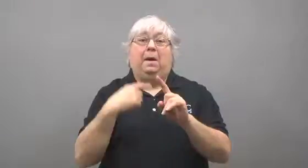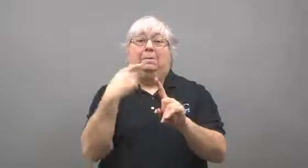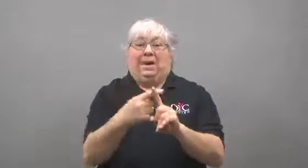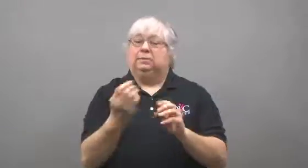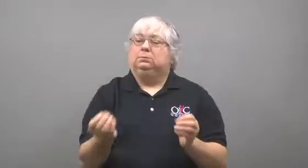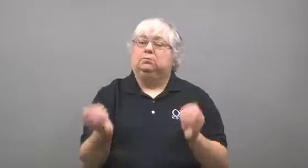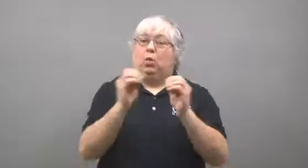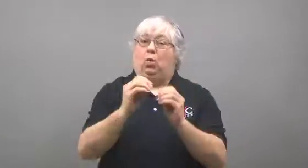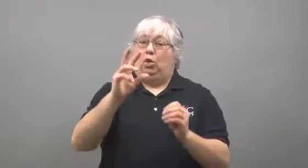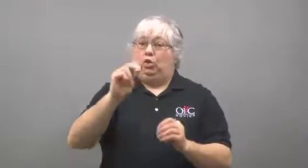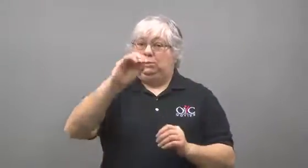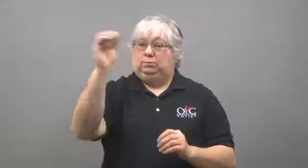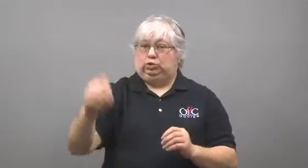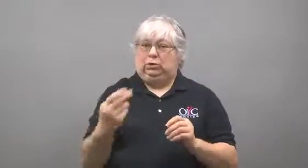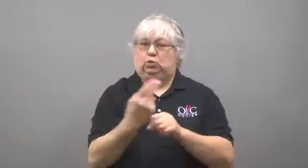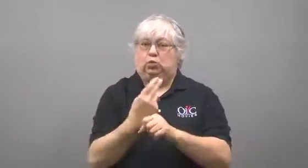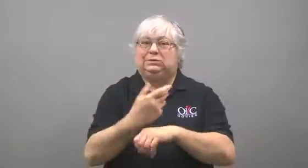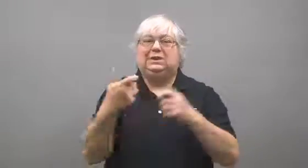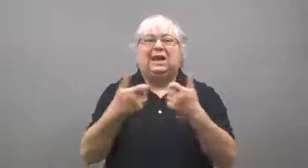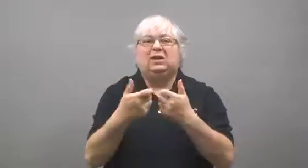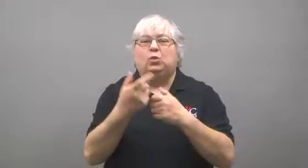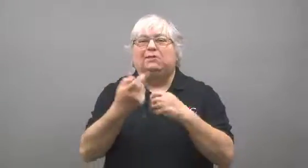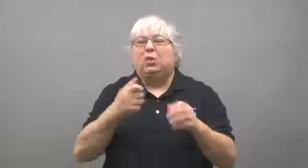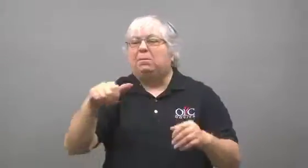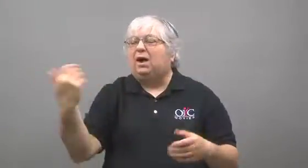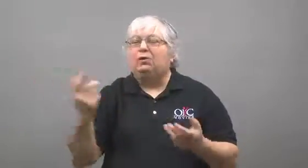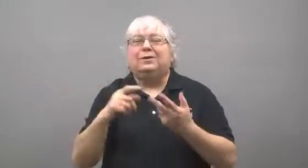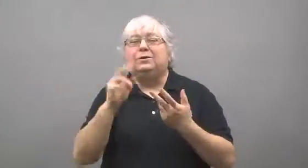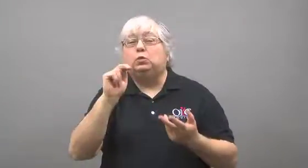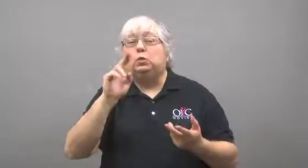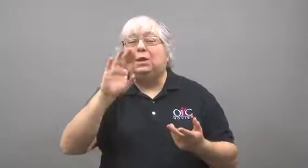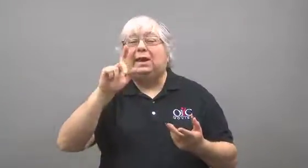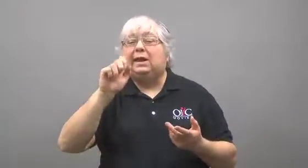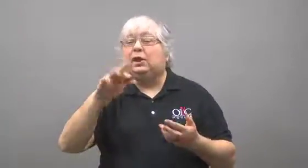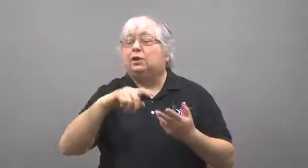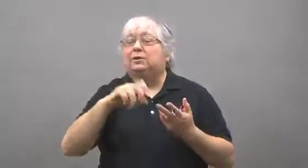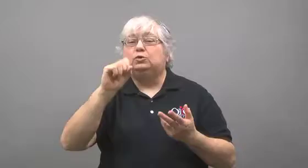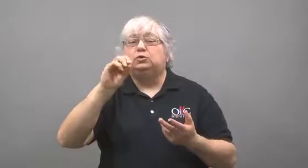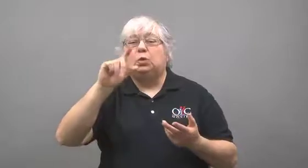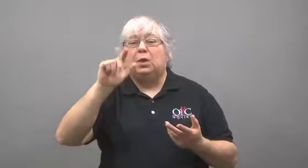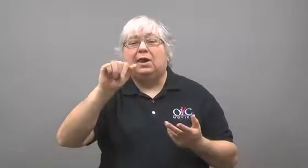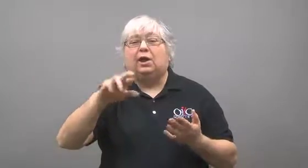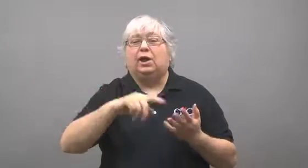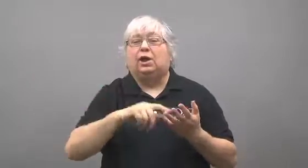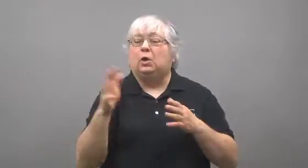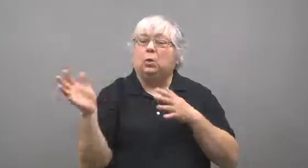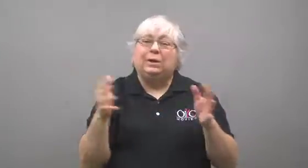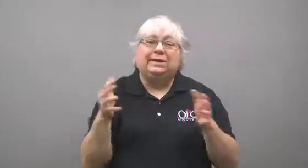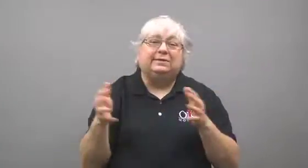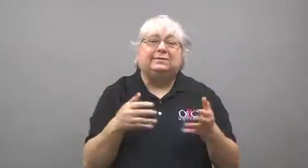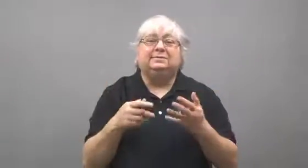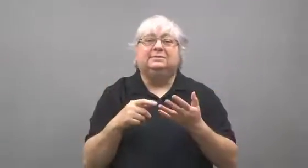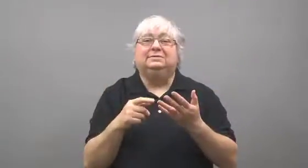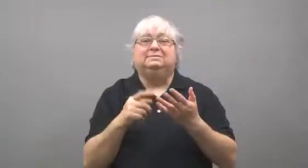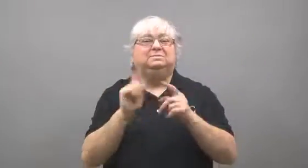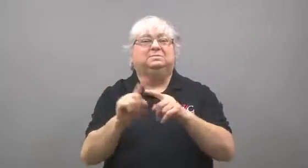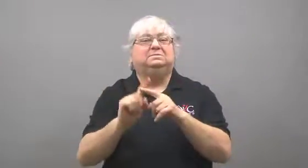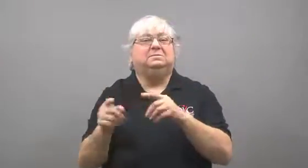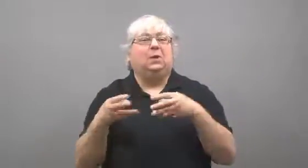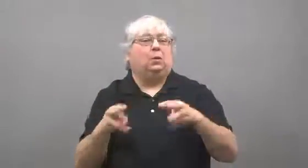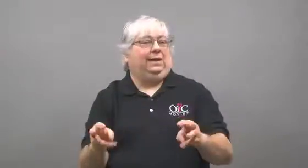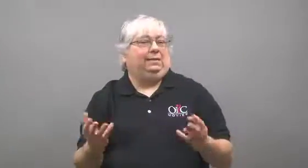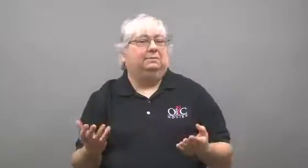In addition energy from renewable sources must increase to 30 percent.